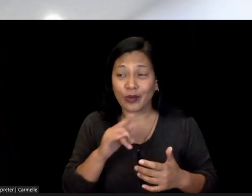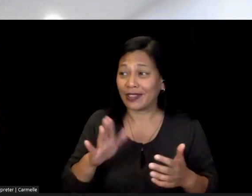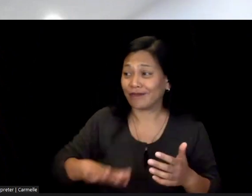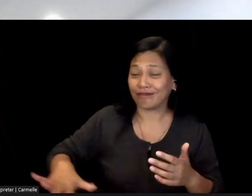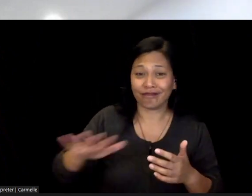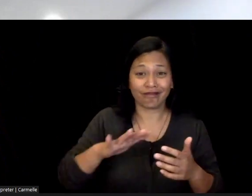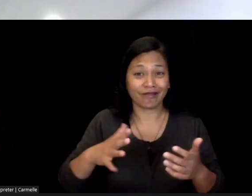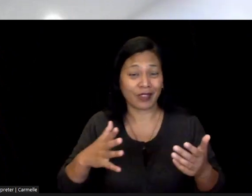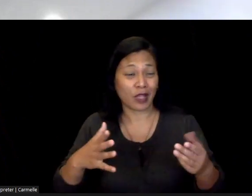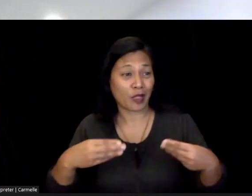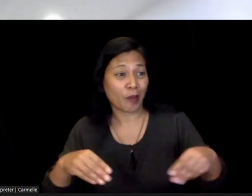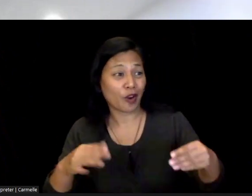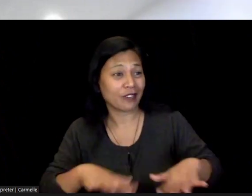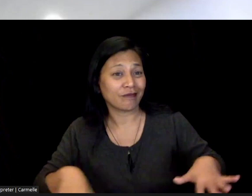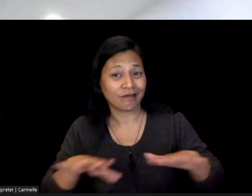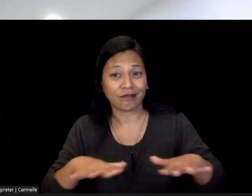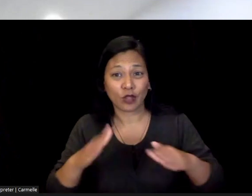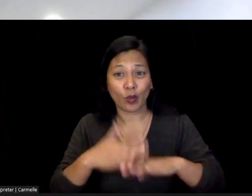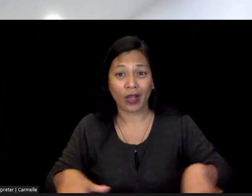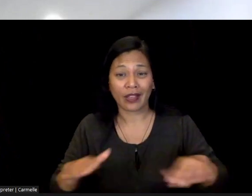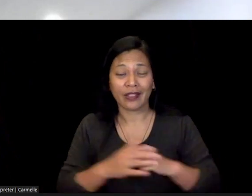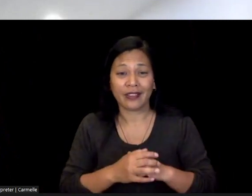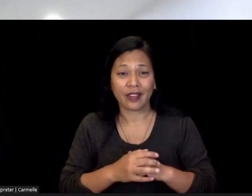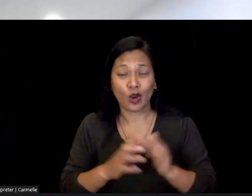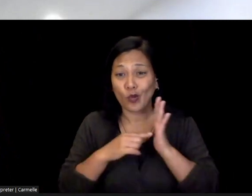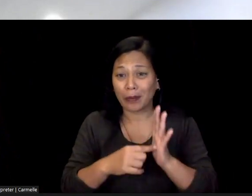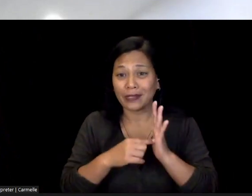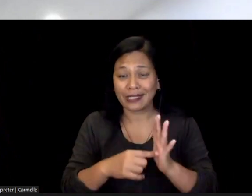Like we let the marketplace do its thing and the representation was really abysmal.